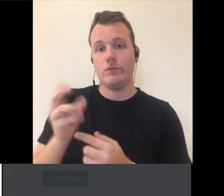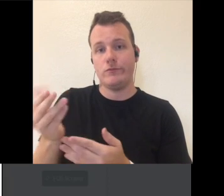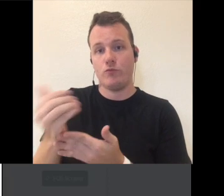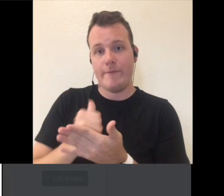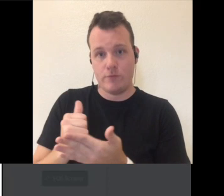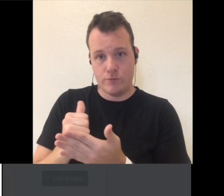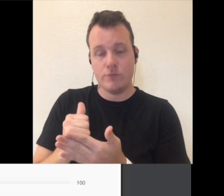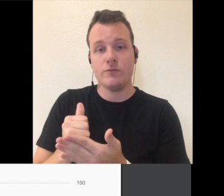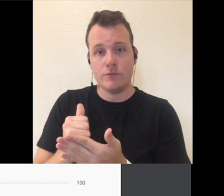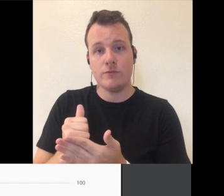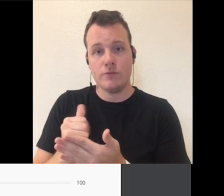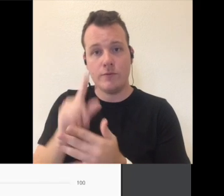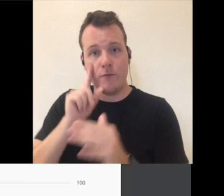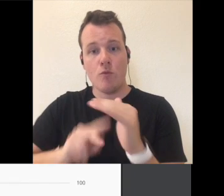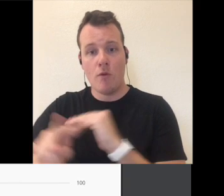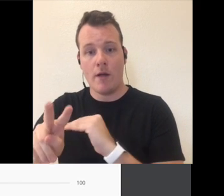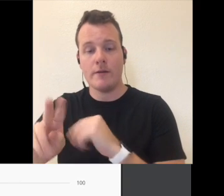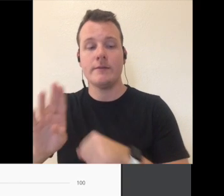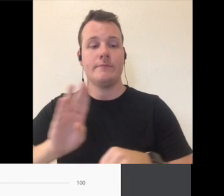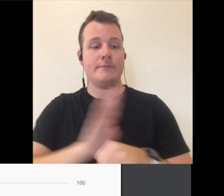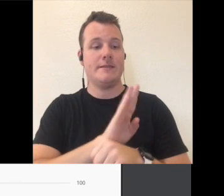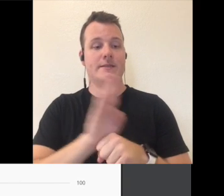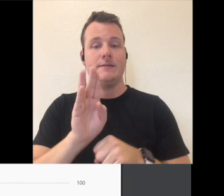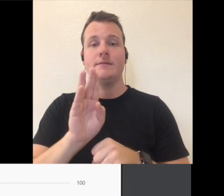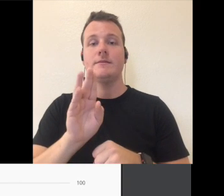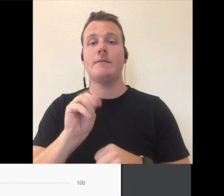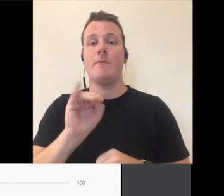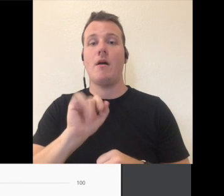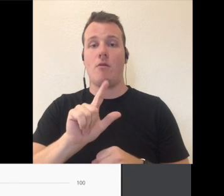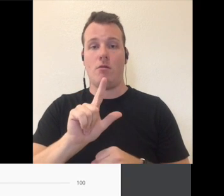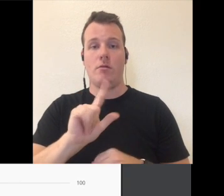to take a business model that fits your business. It's completely customizable